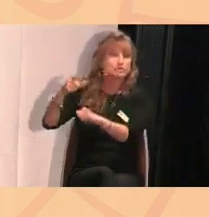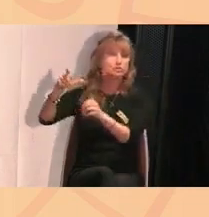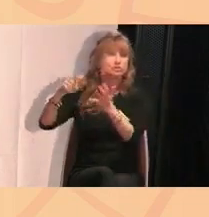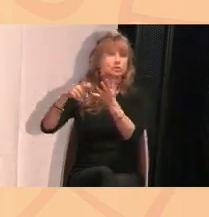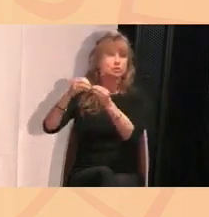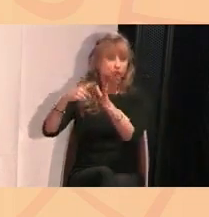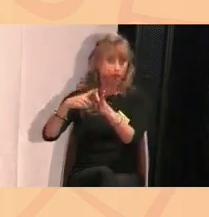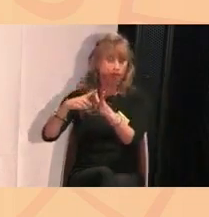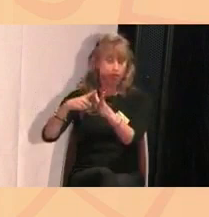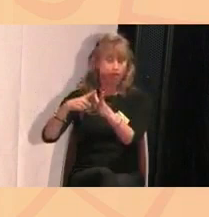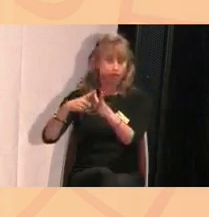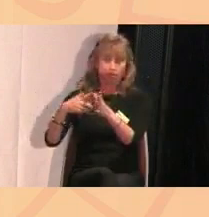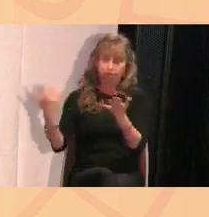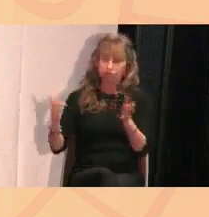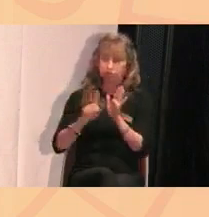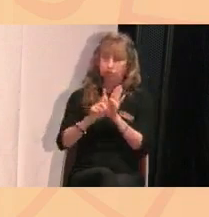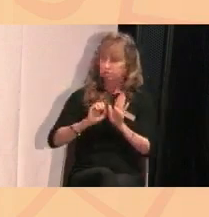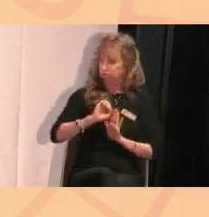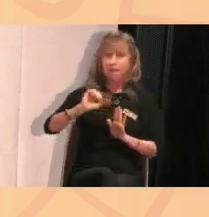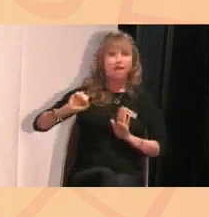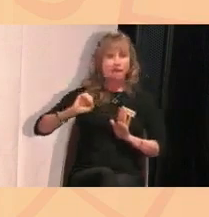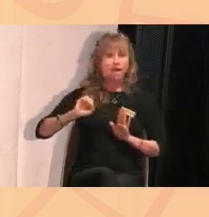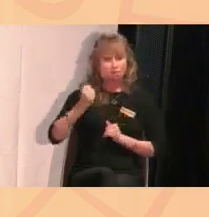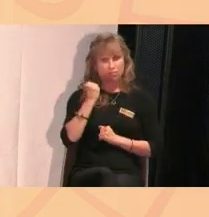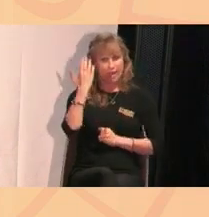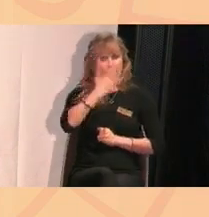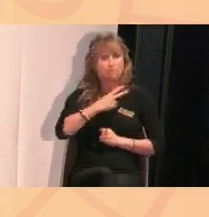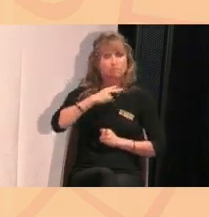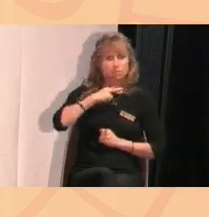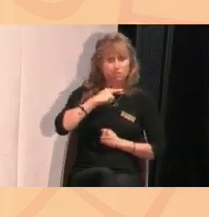We're Aboriginal, we wanted to take an Aboriginal exhibition